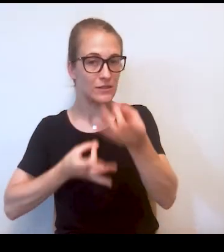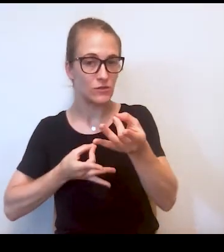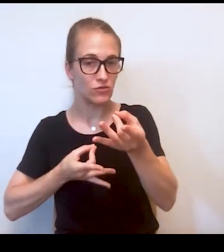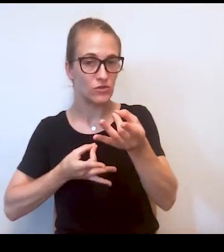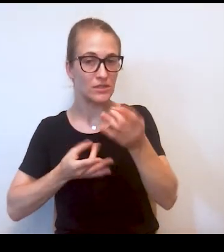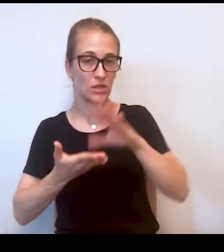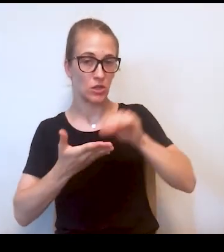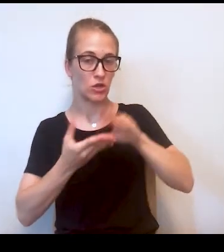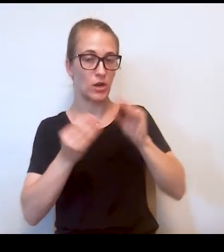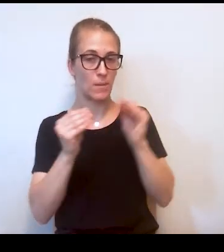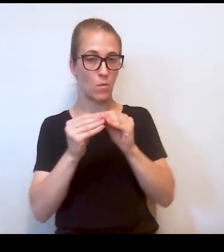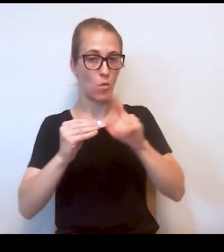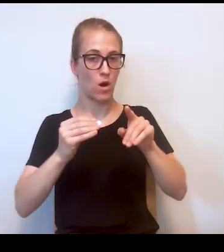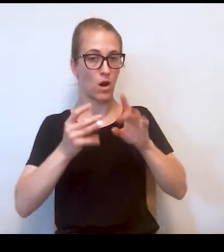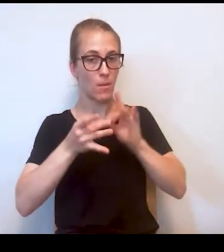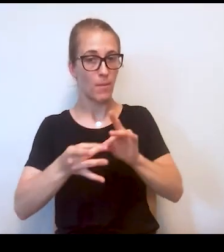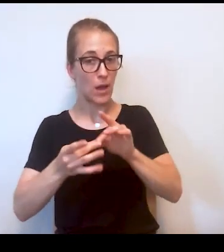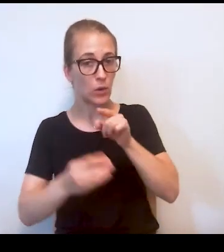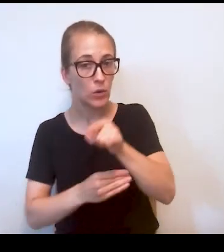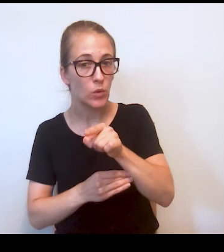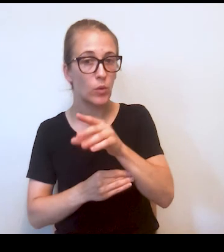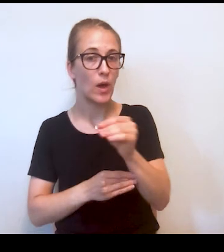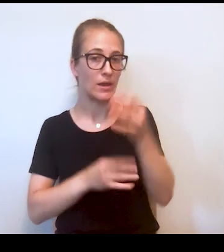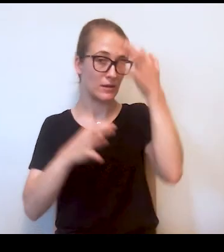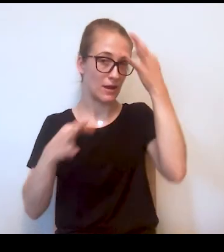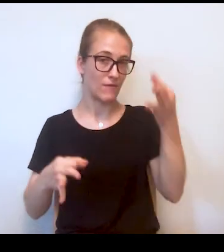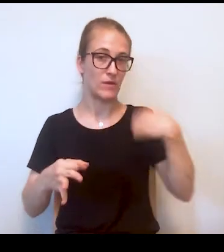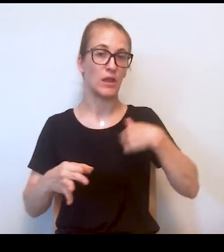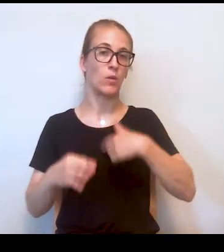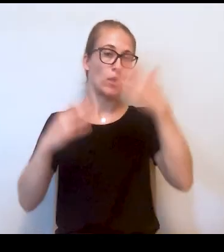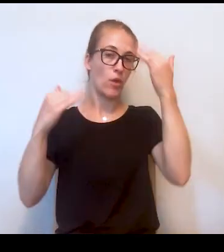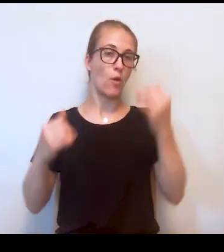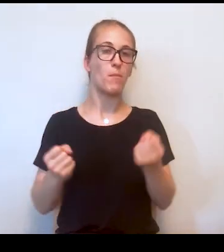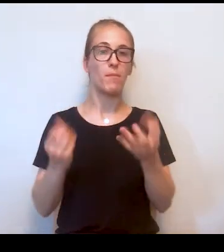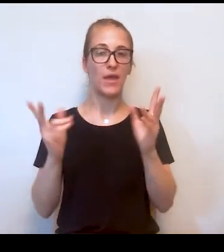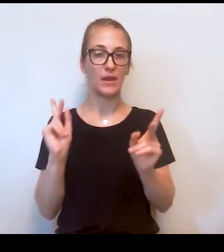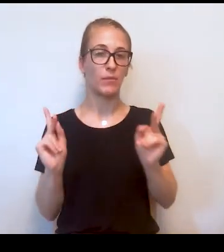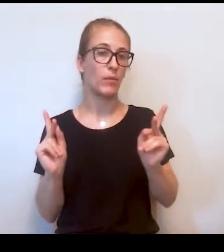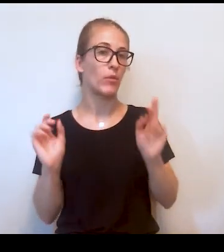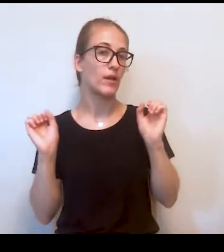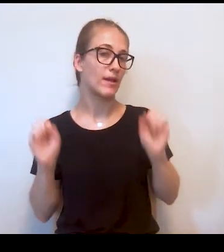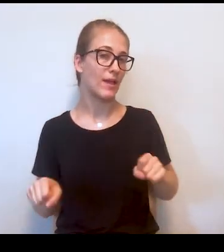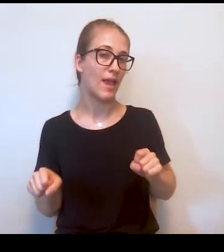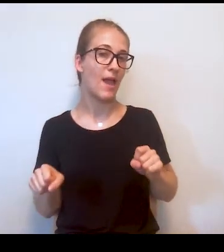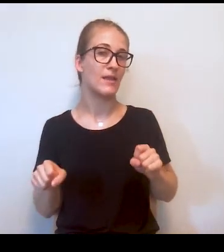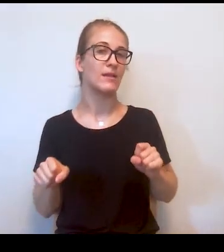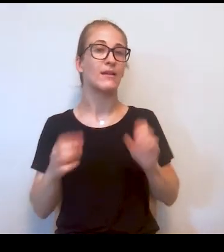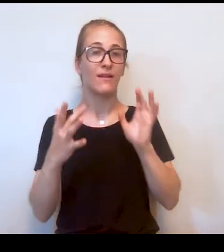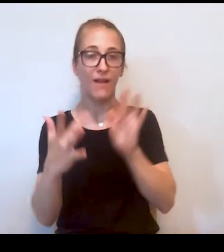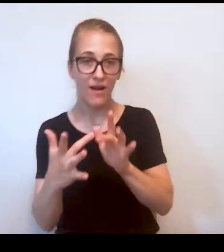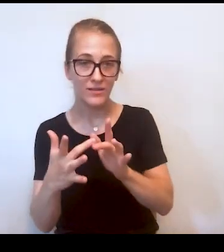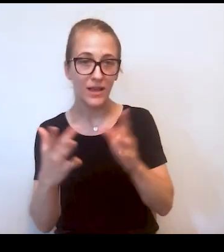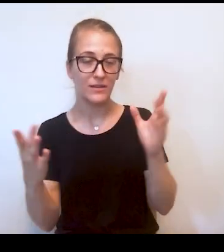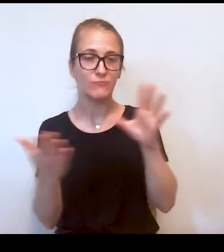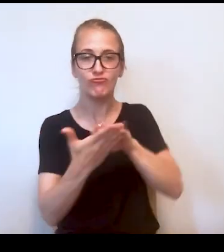can contact you and find out more about you, how can they do that? [Audre] Well, we have a website.